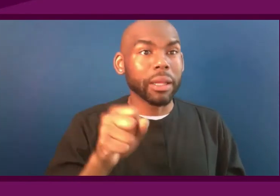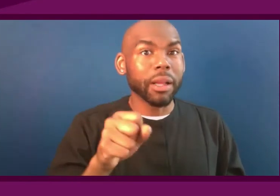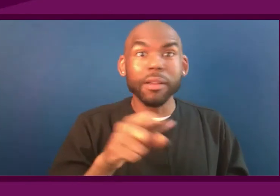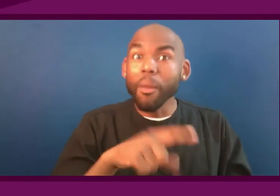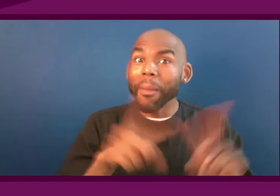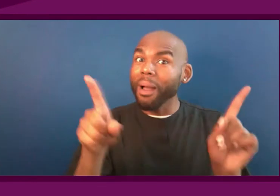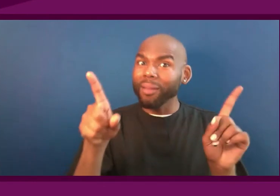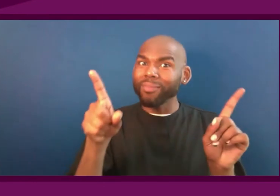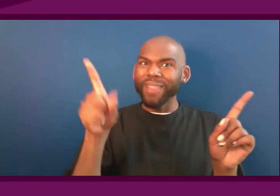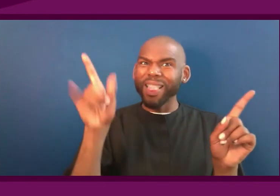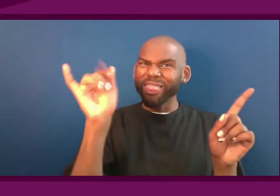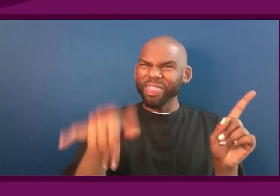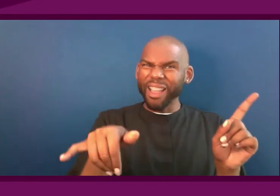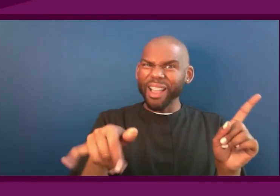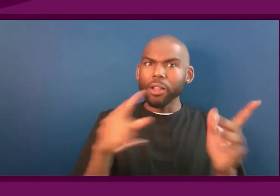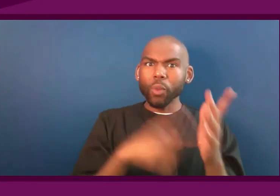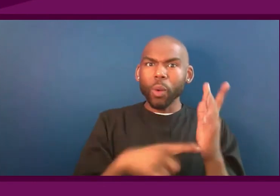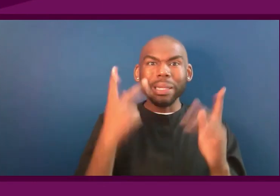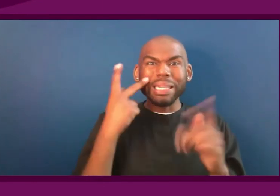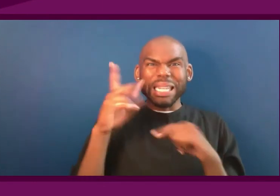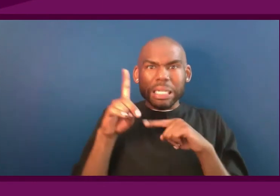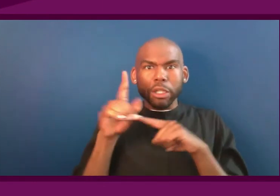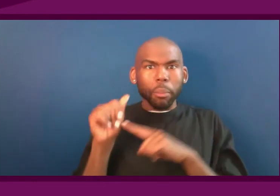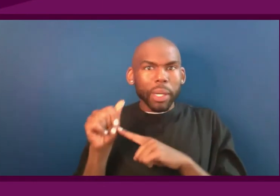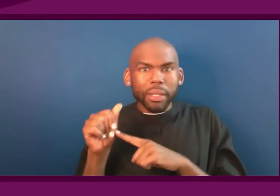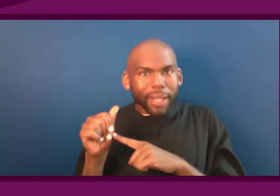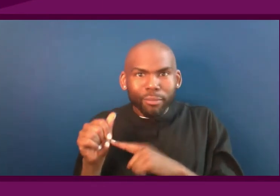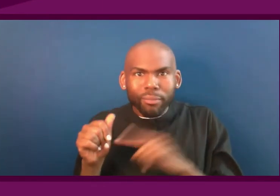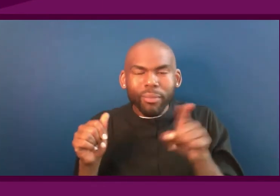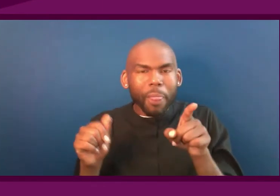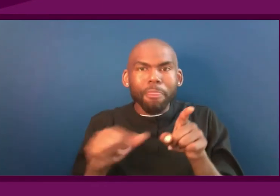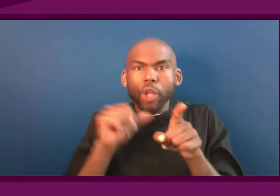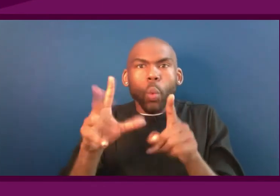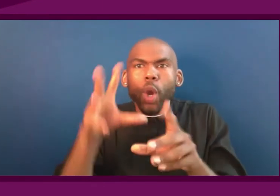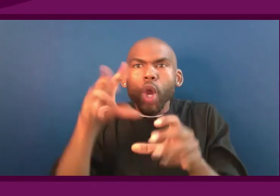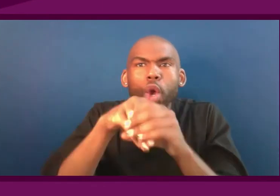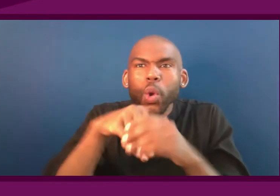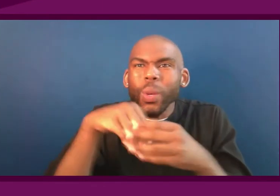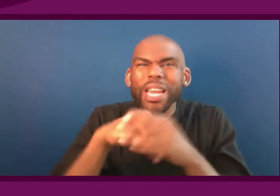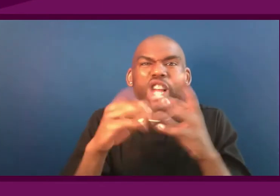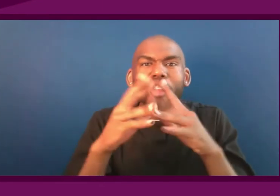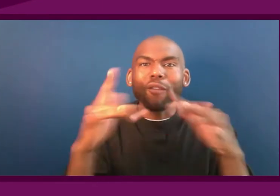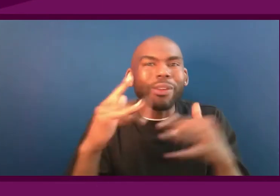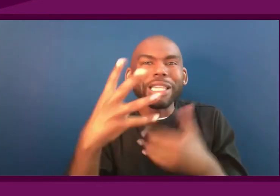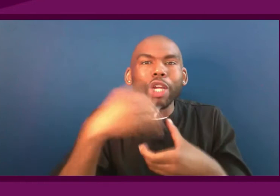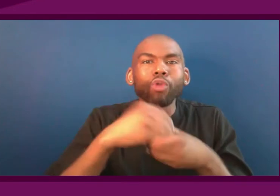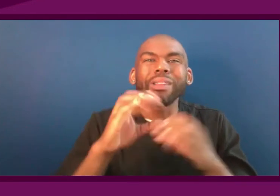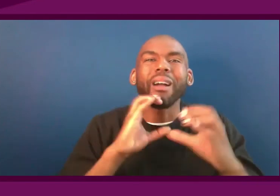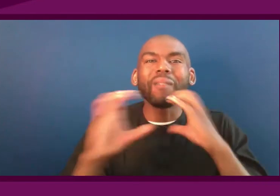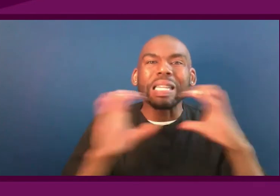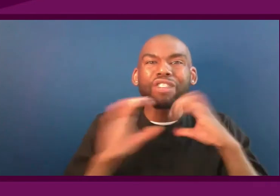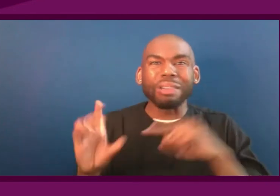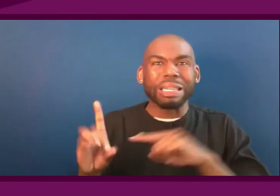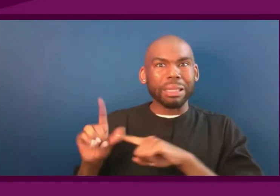disparities. But for some reason it feels like the disability conversation has been, I don't know,